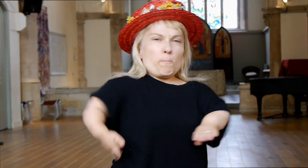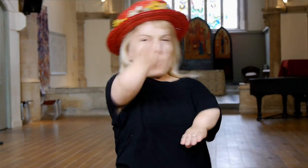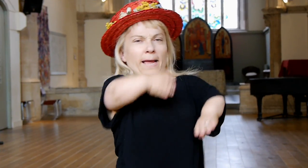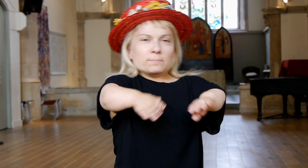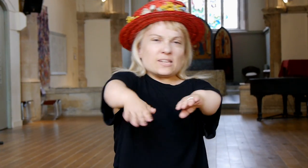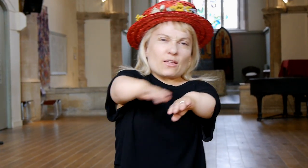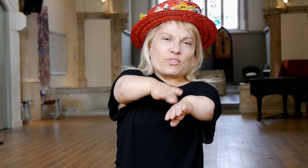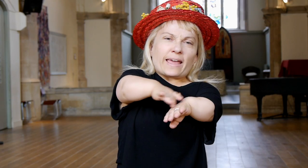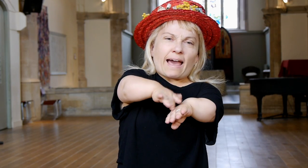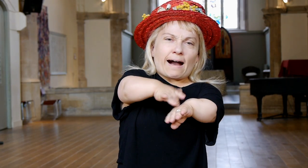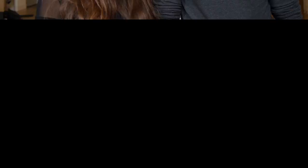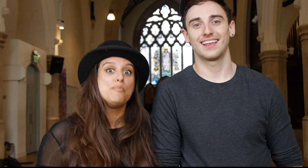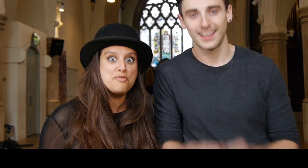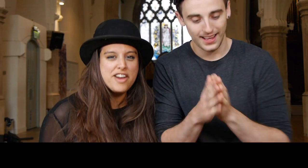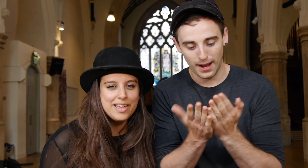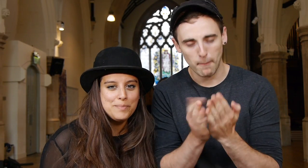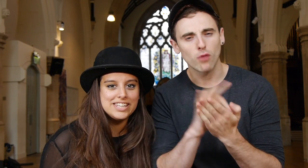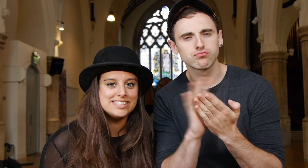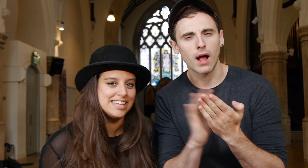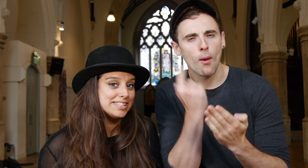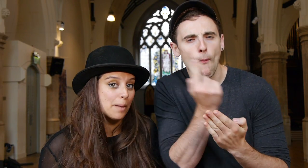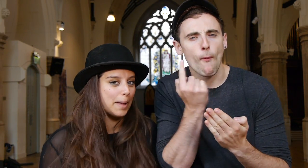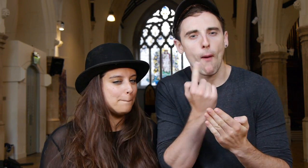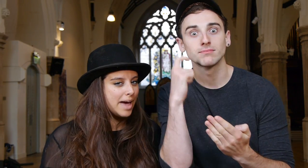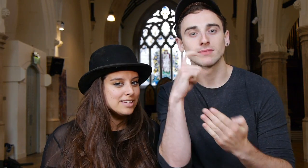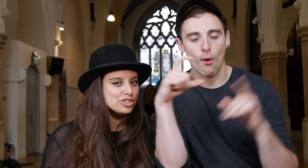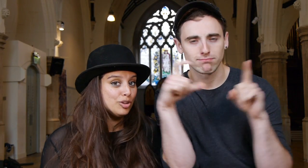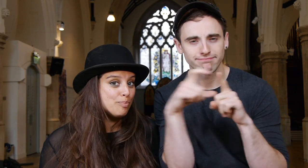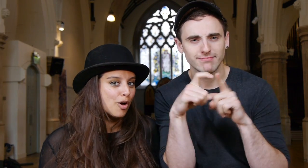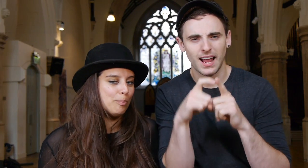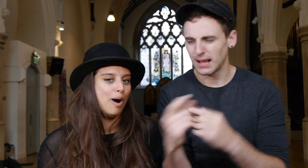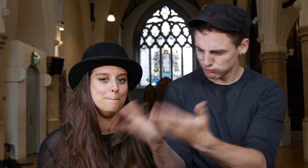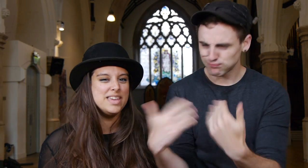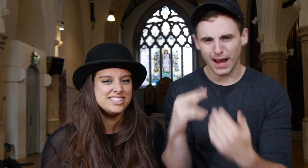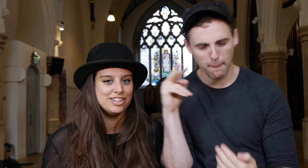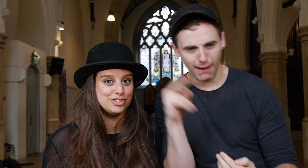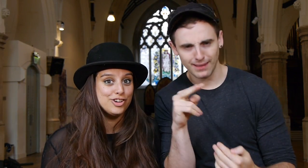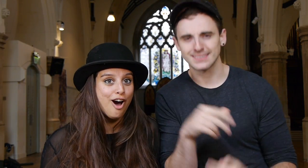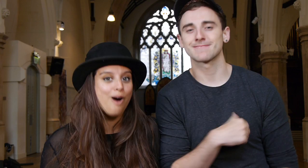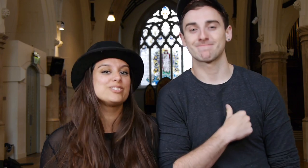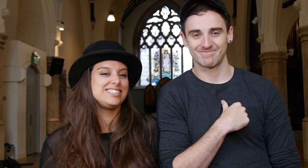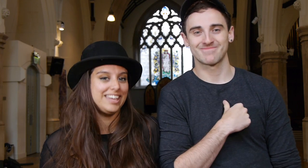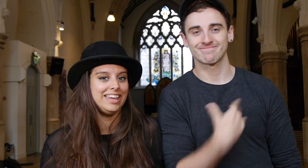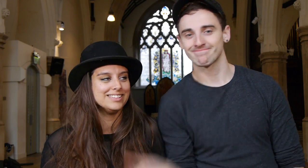Bring 'em to the theatre Bring 'em to see summink based on the book by Mr Charles Dickens